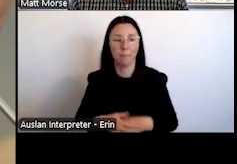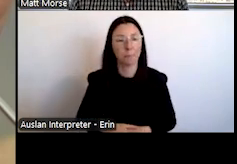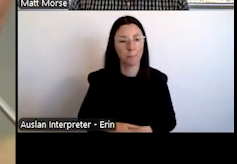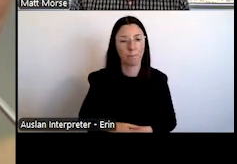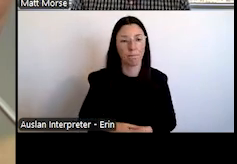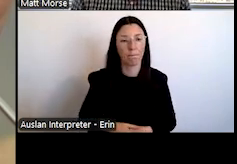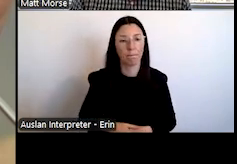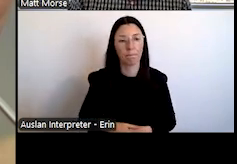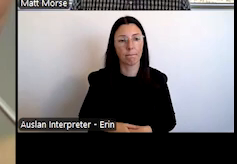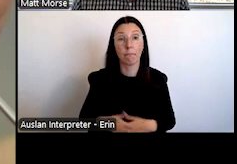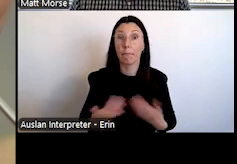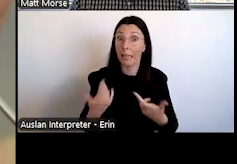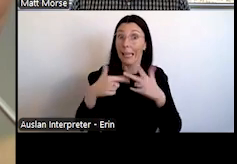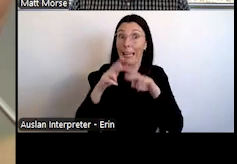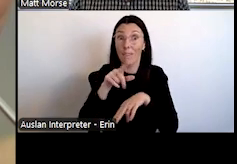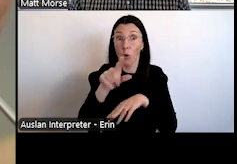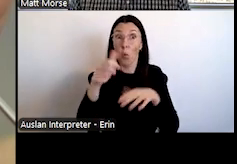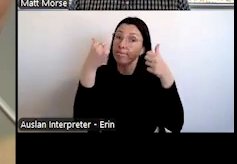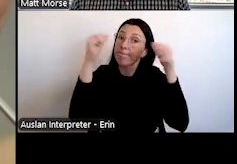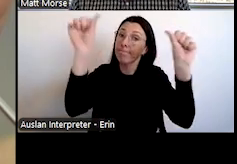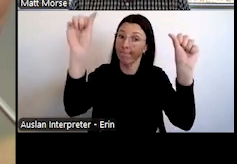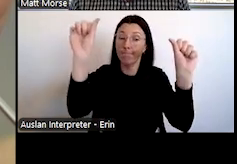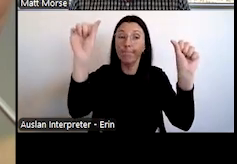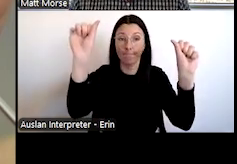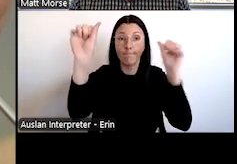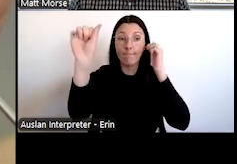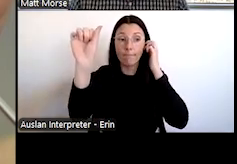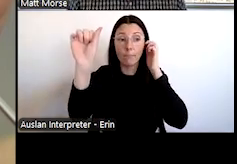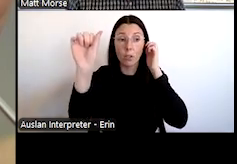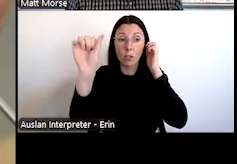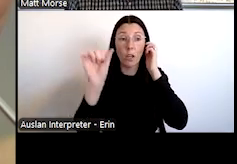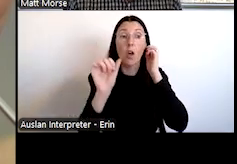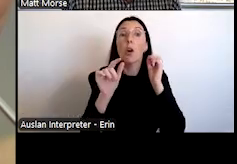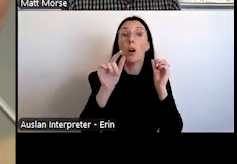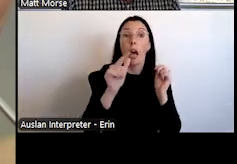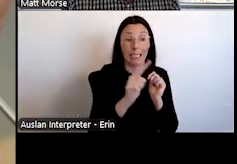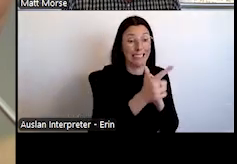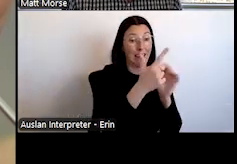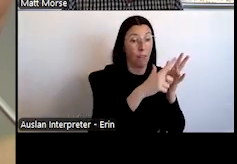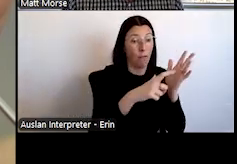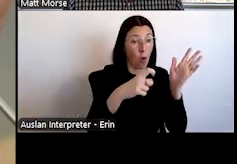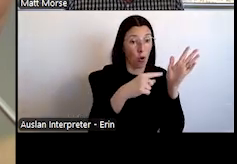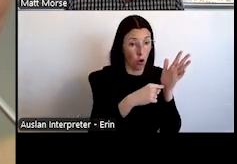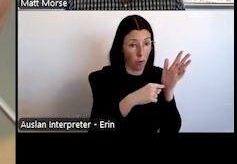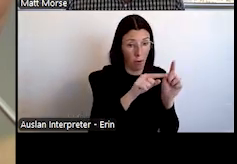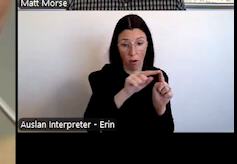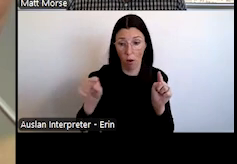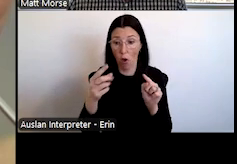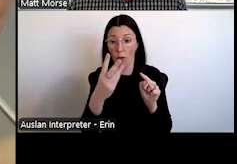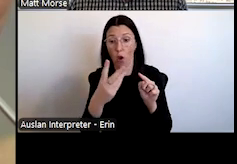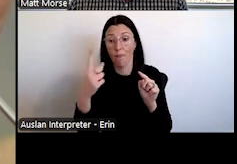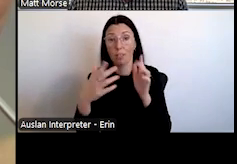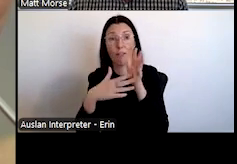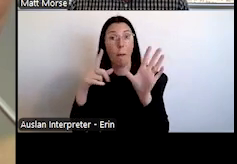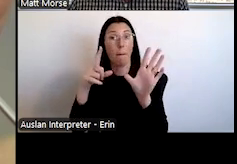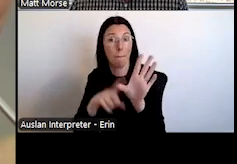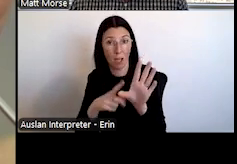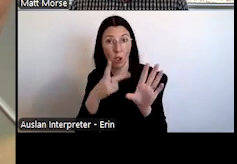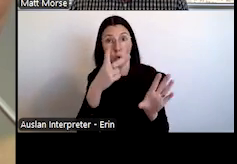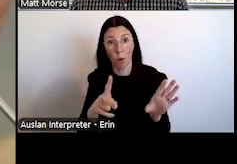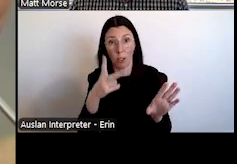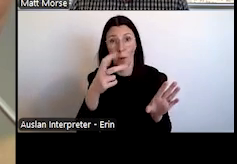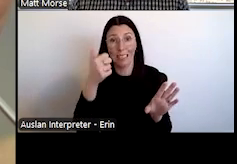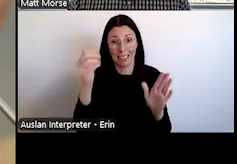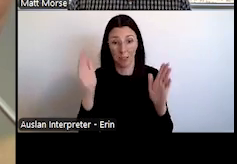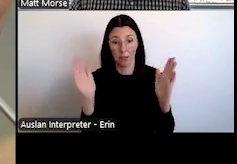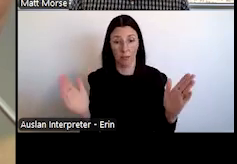you have between 7 October and 31 May 2026 to undertake your Plus1 fundraising campaign and